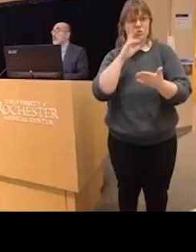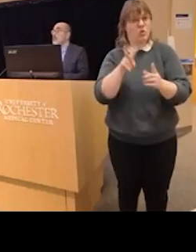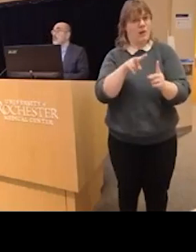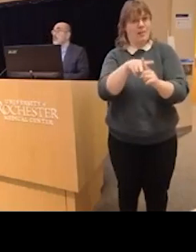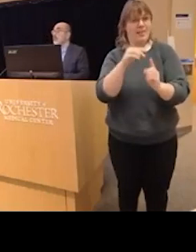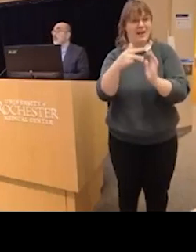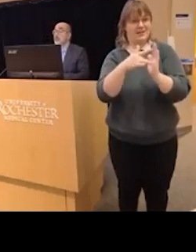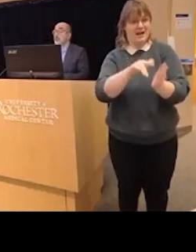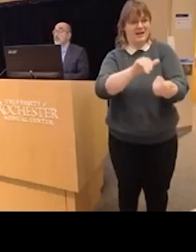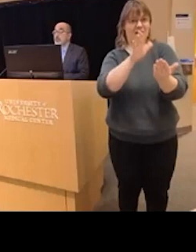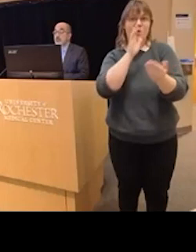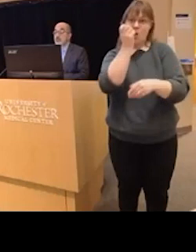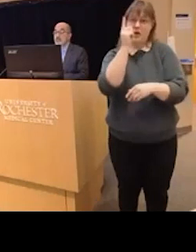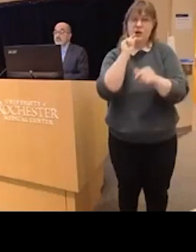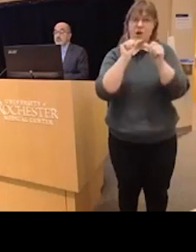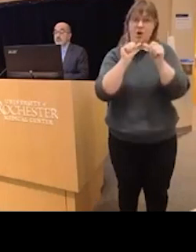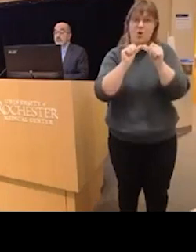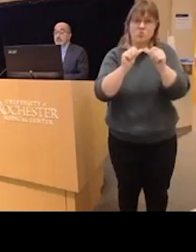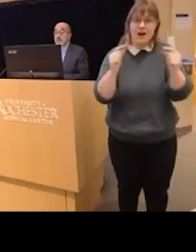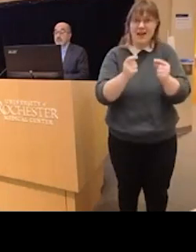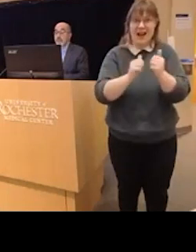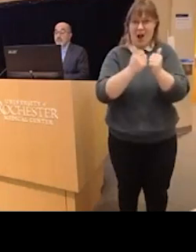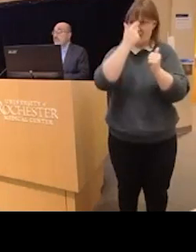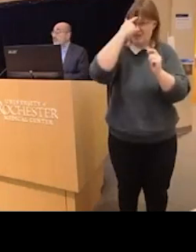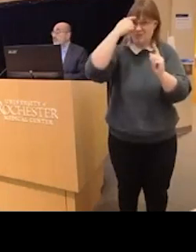the understanding of chronic pain and how it's processed in the brain um there were a lot of